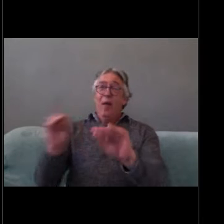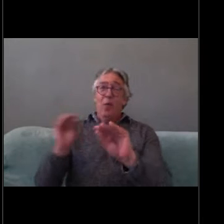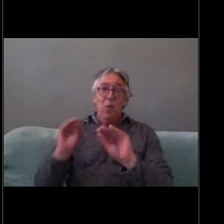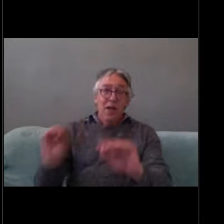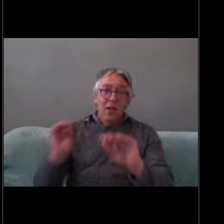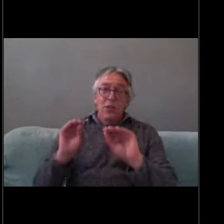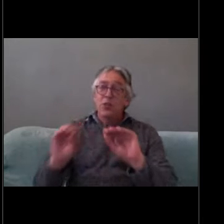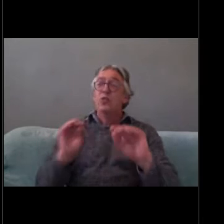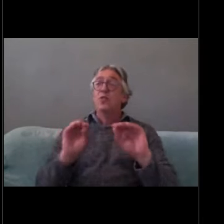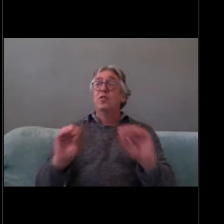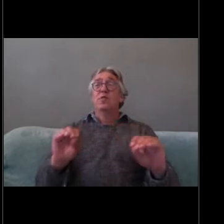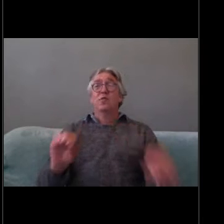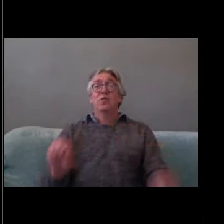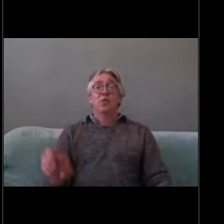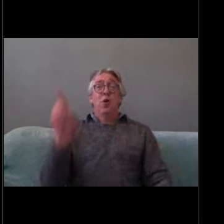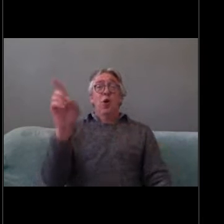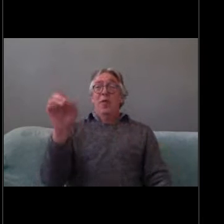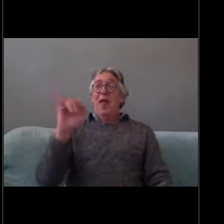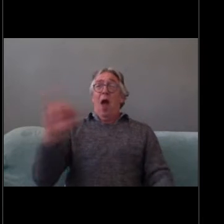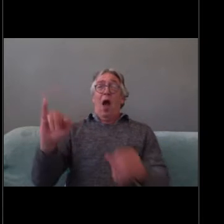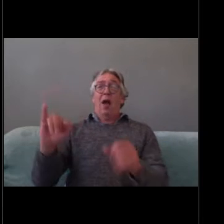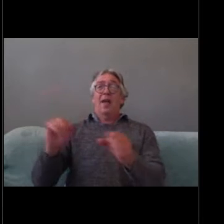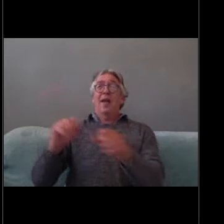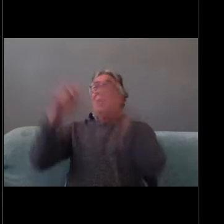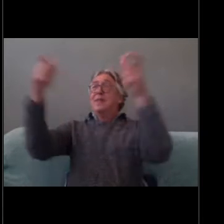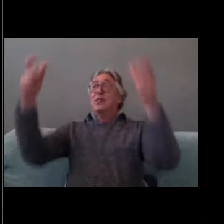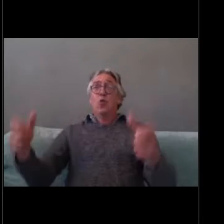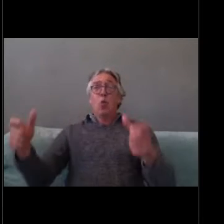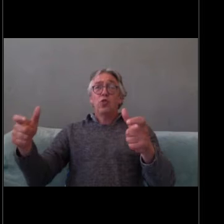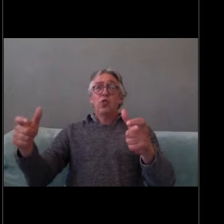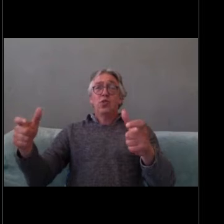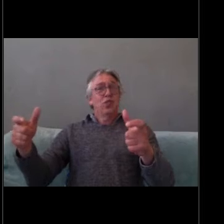what they'll do in the next years but they have to somehow include